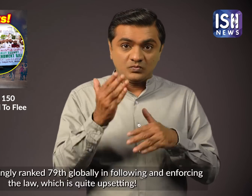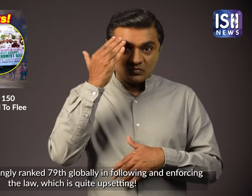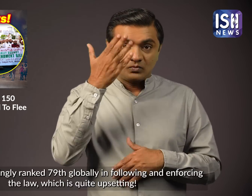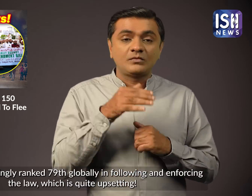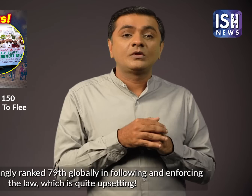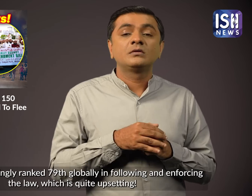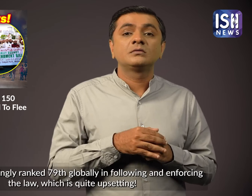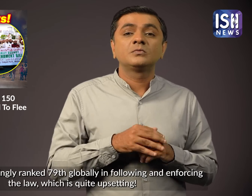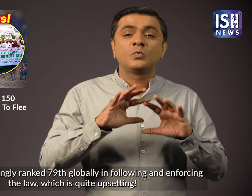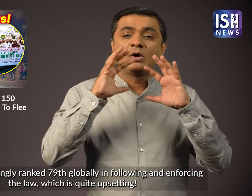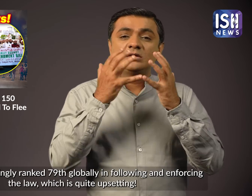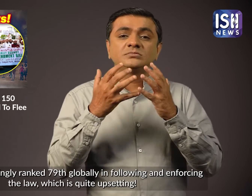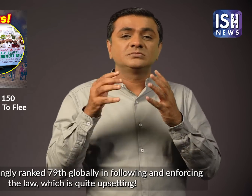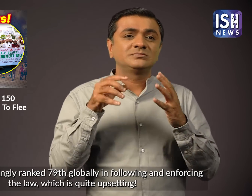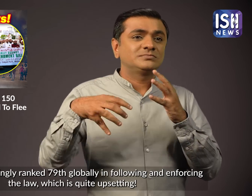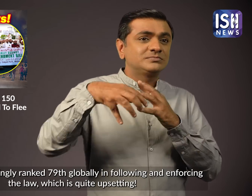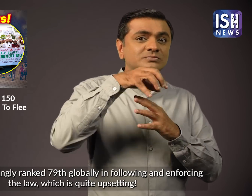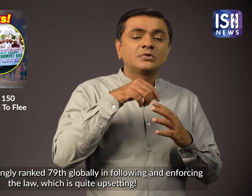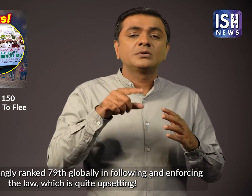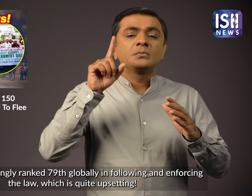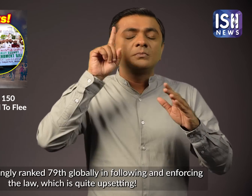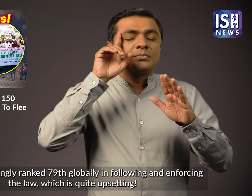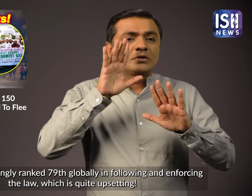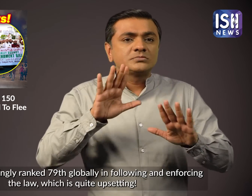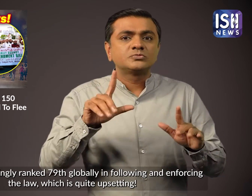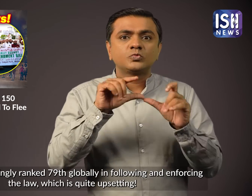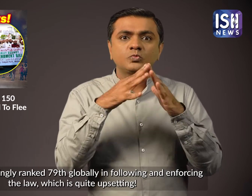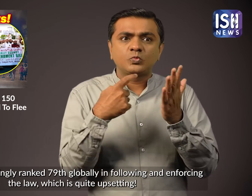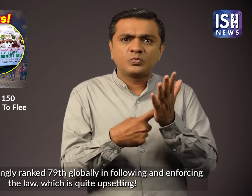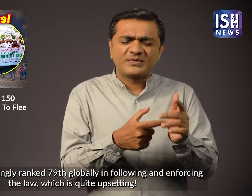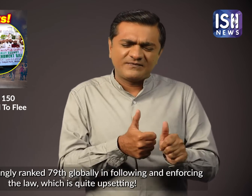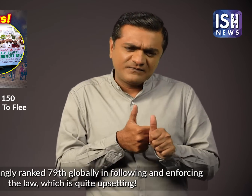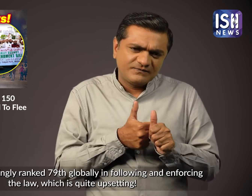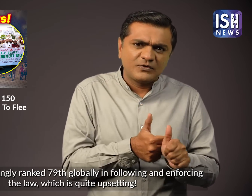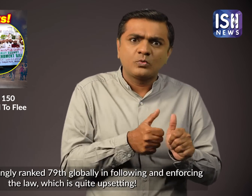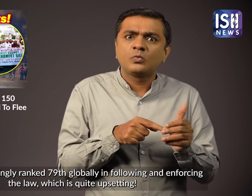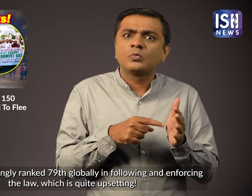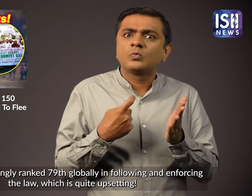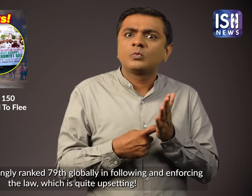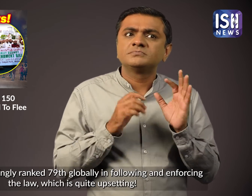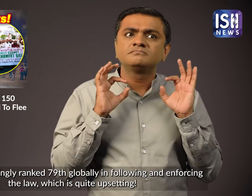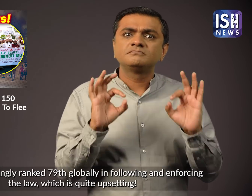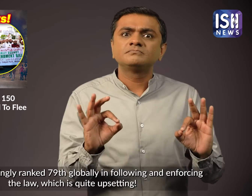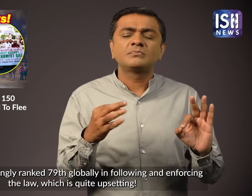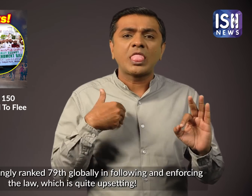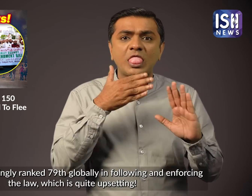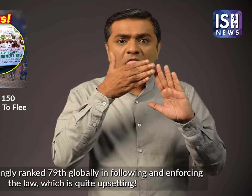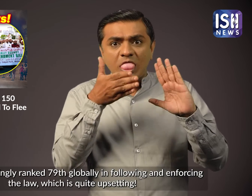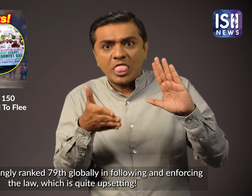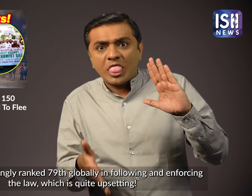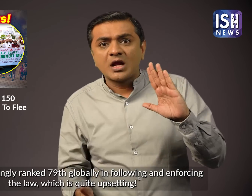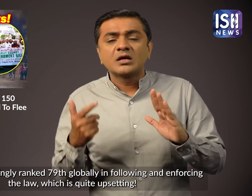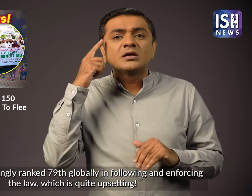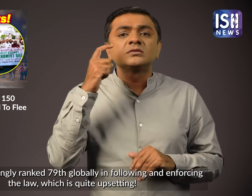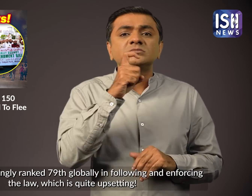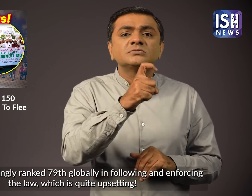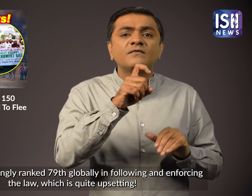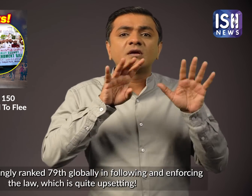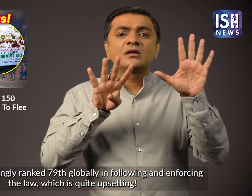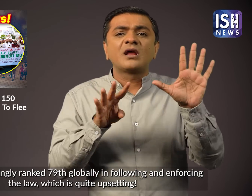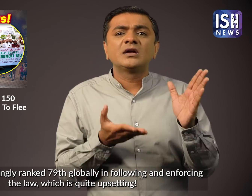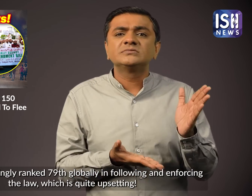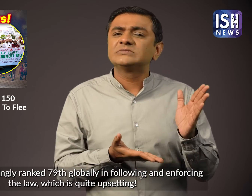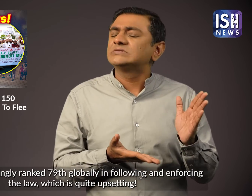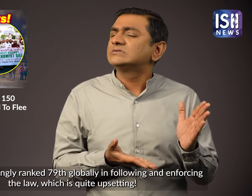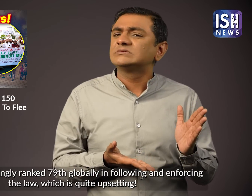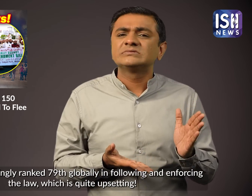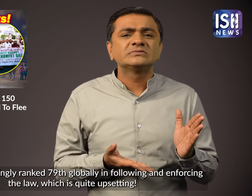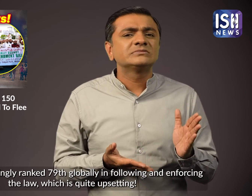India is surprisingly ranked 79th globally in following and enforcing the law, which is quite upsetting!